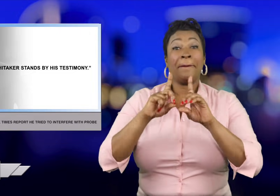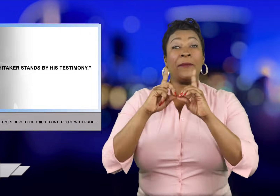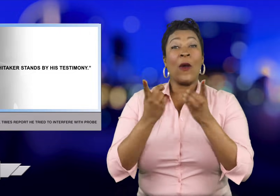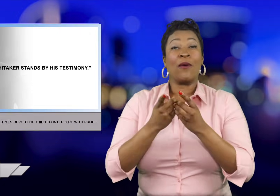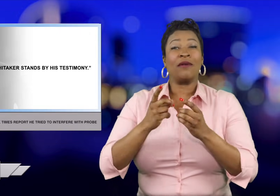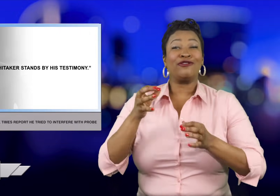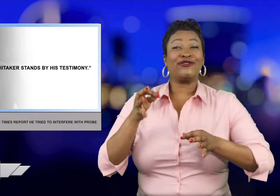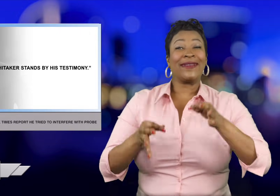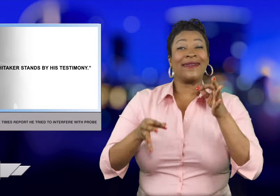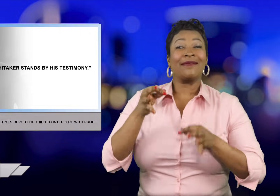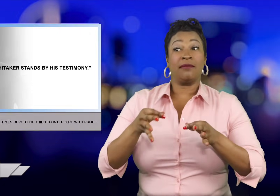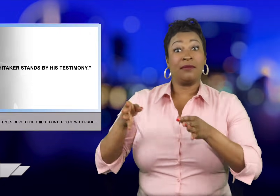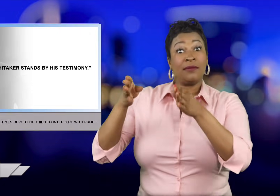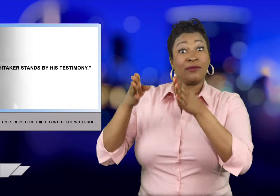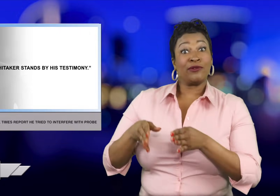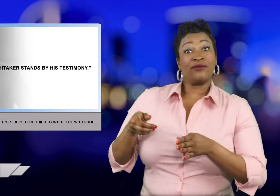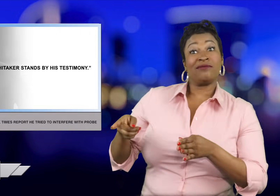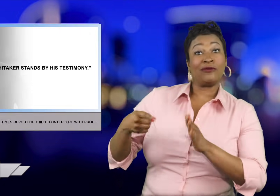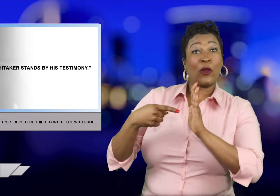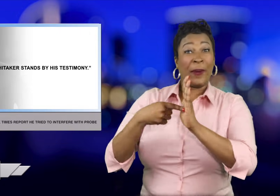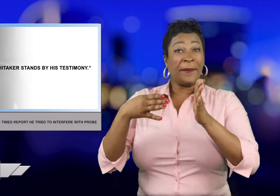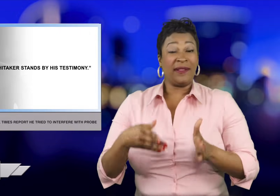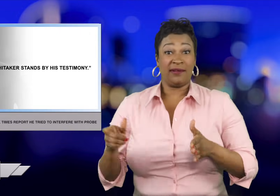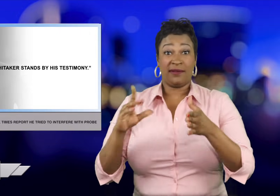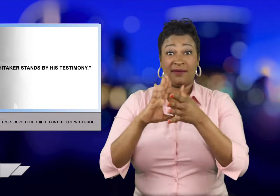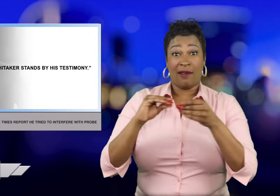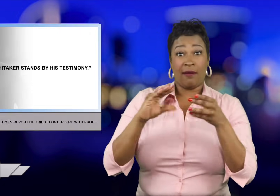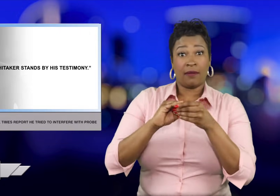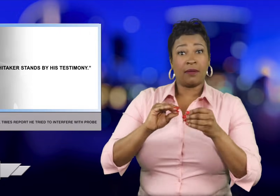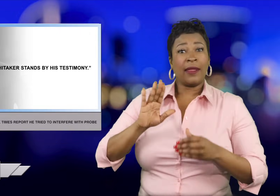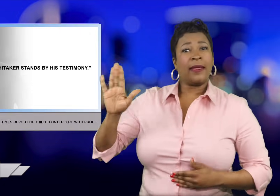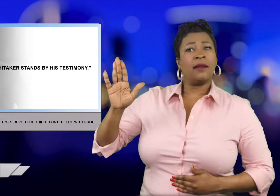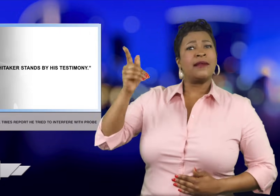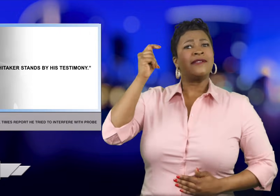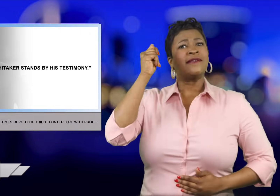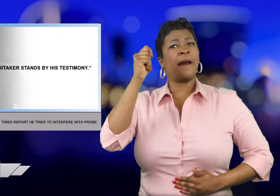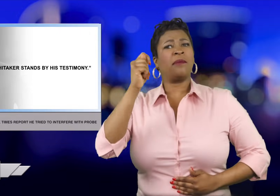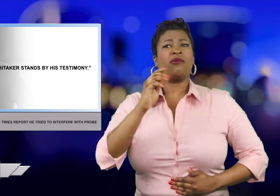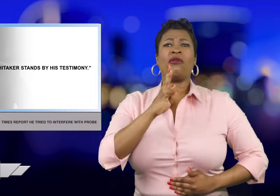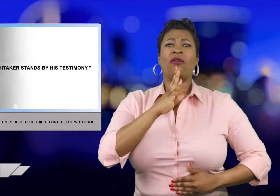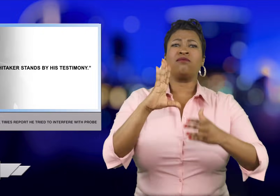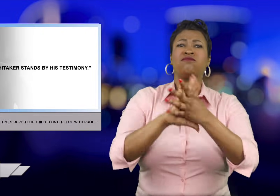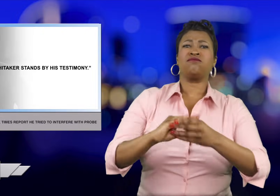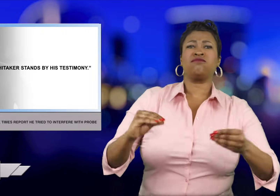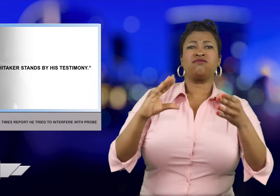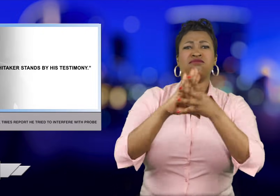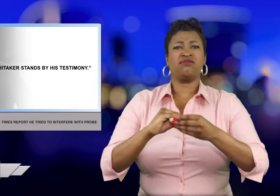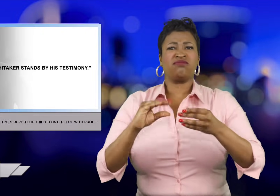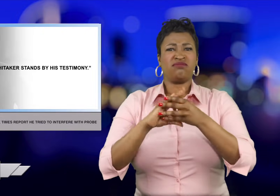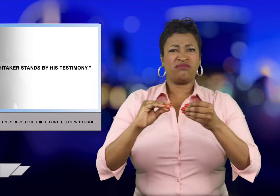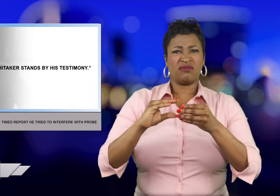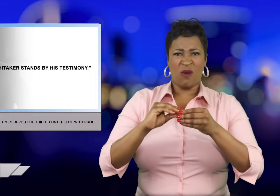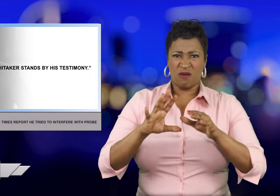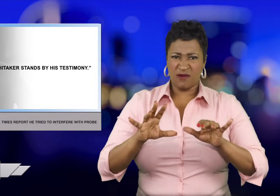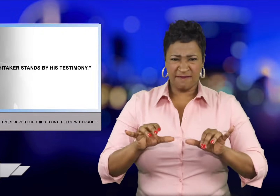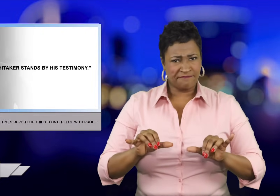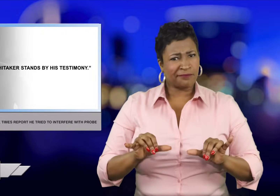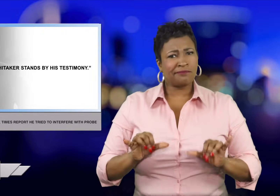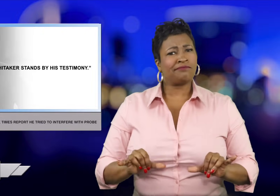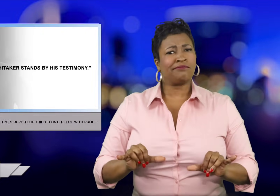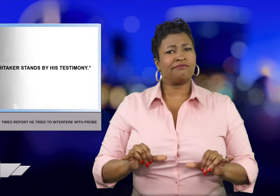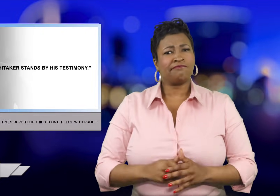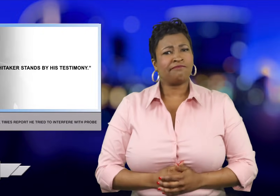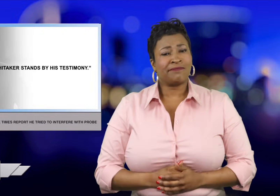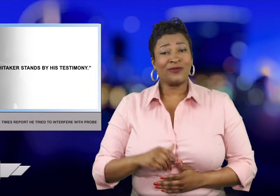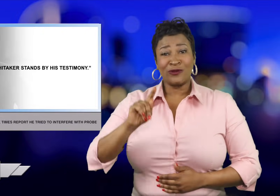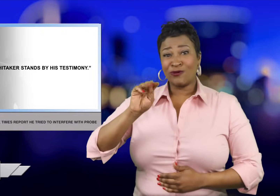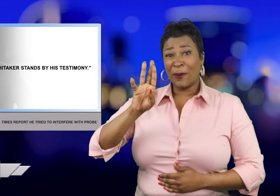Today a Department of Justice spokesperson says Whitaker stands by his testimony and